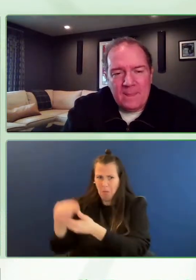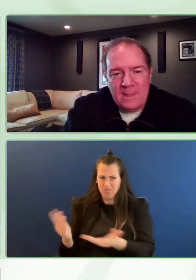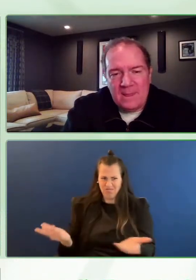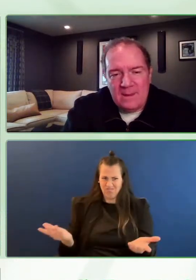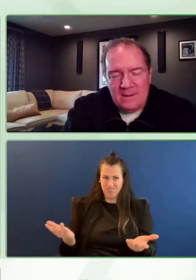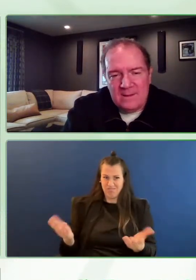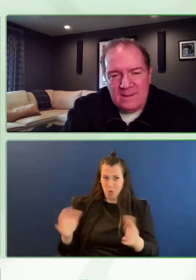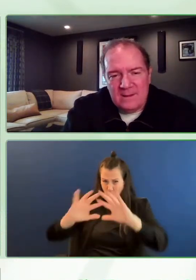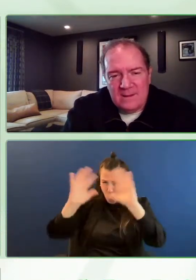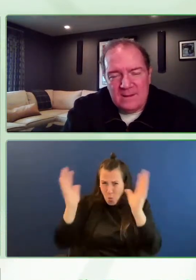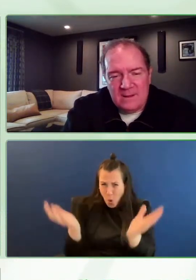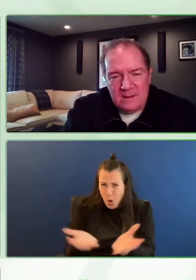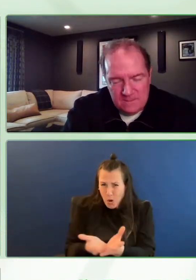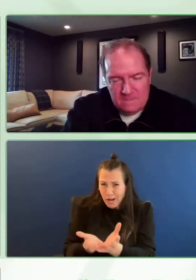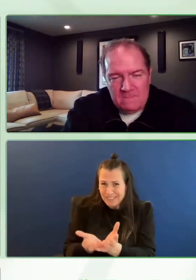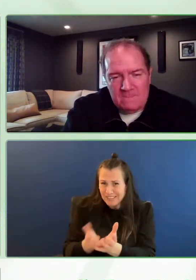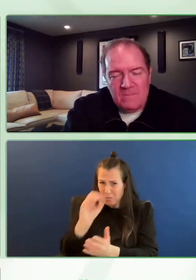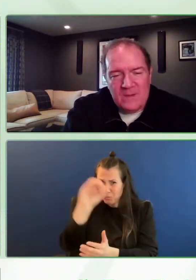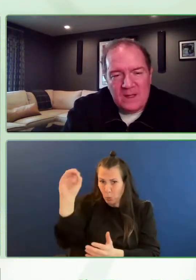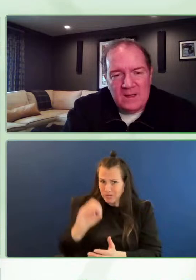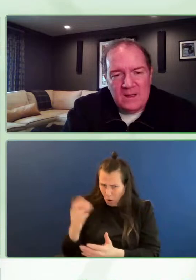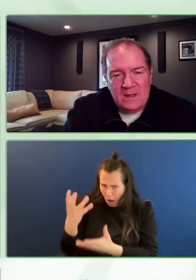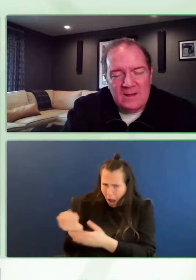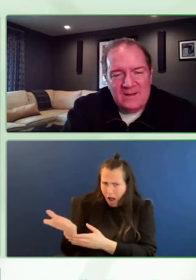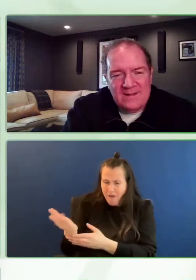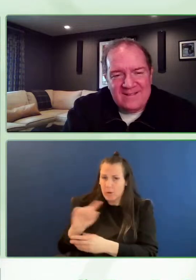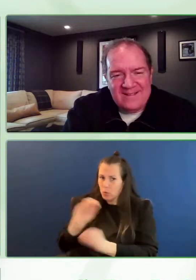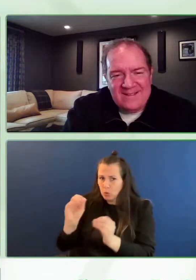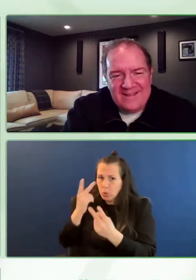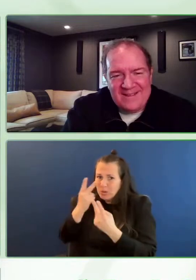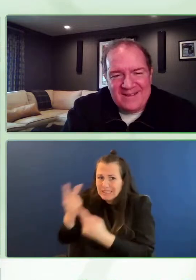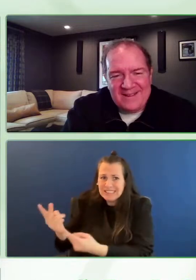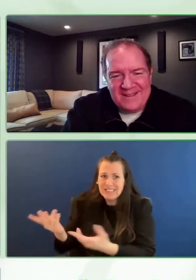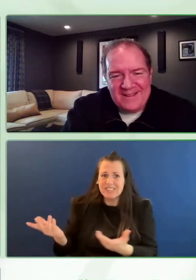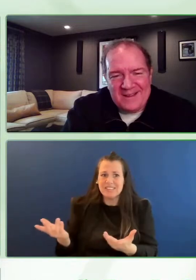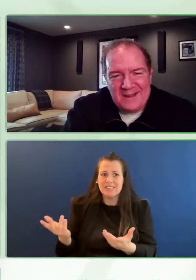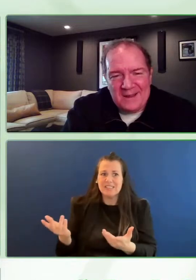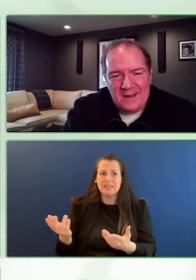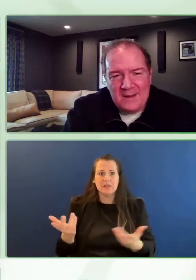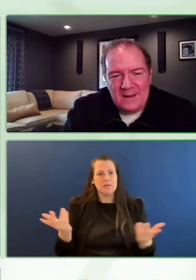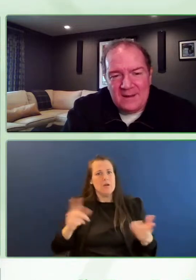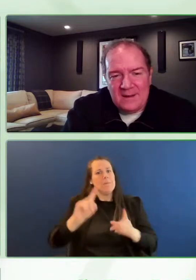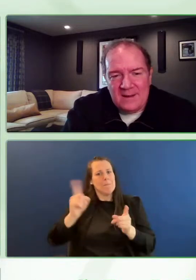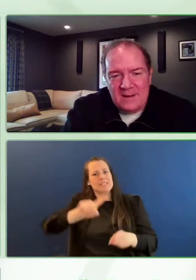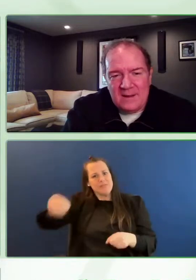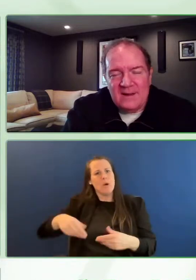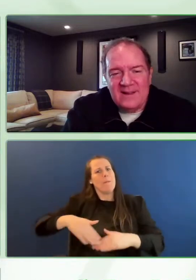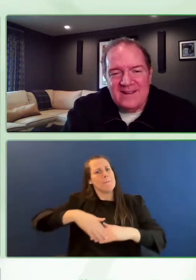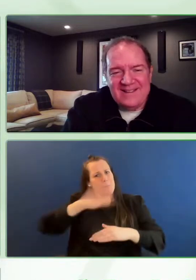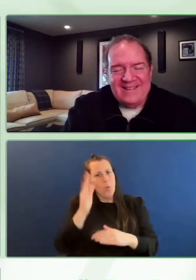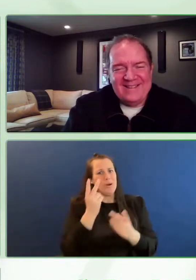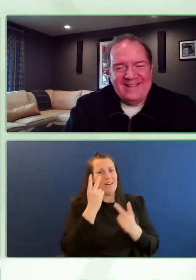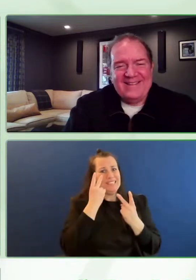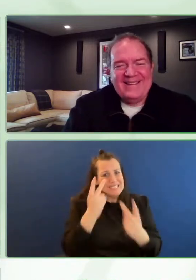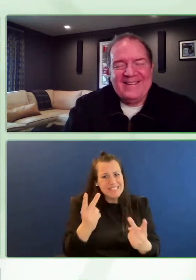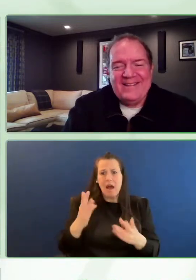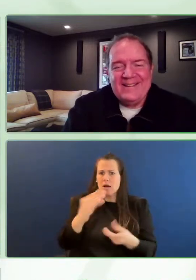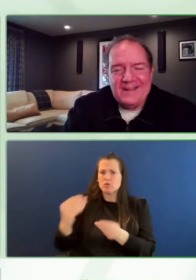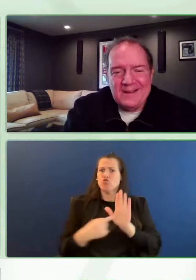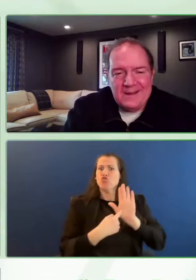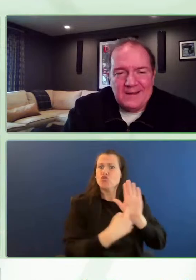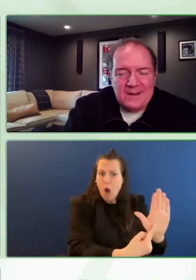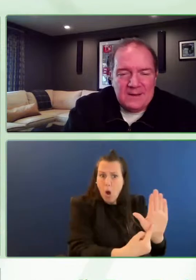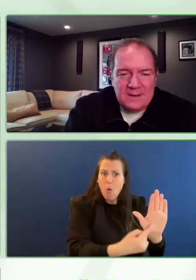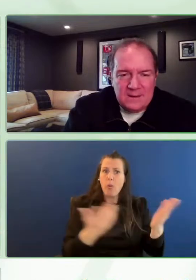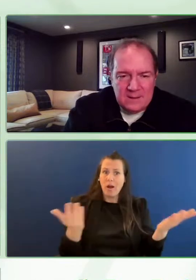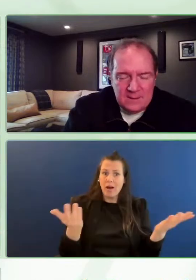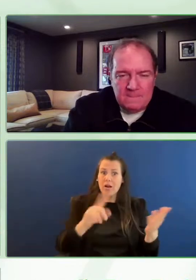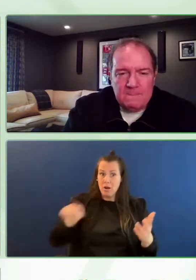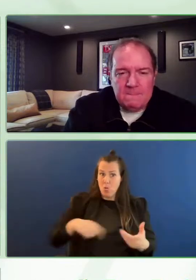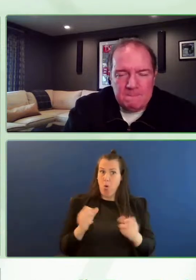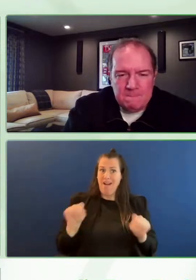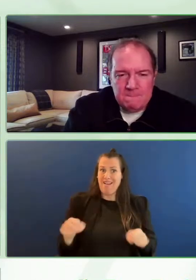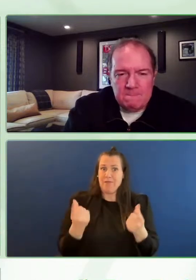I'm going to ask the question I always ask, which is, if there is one thing that you want